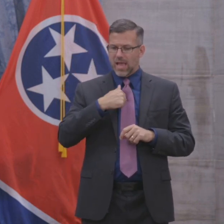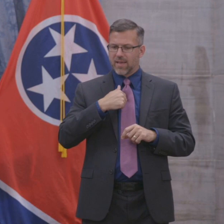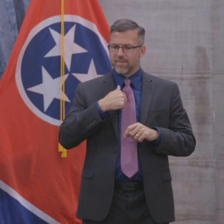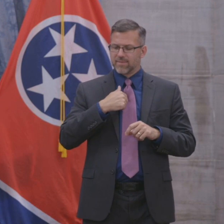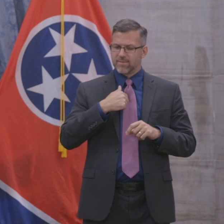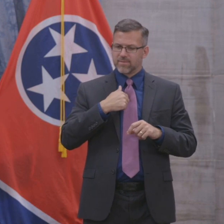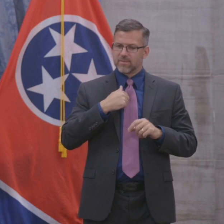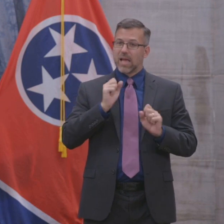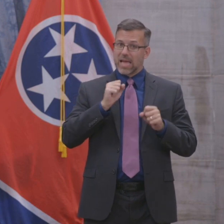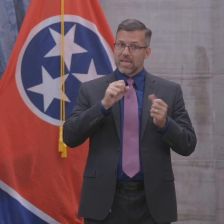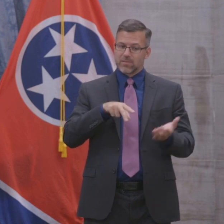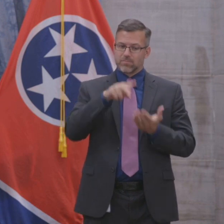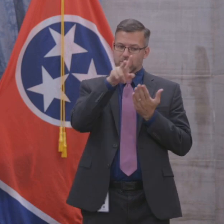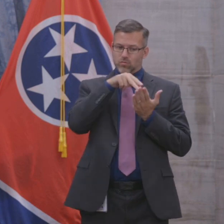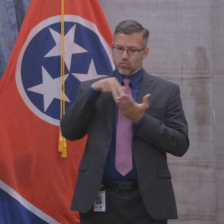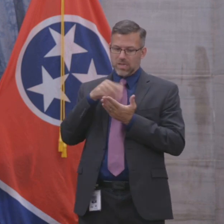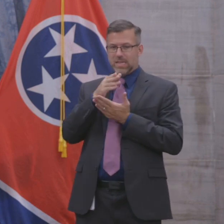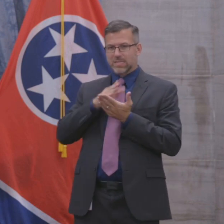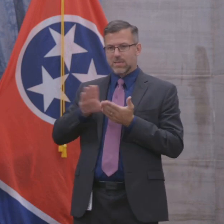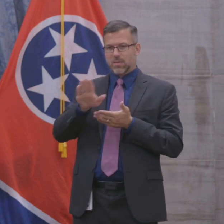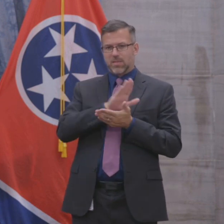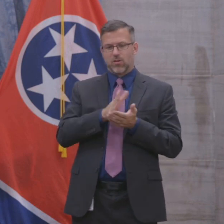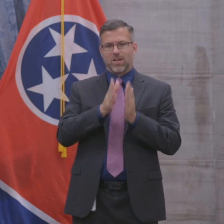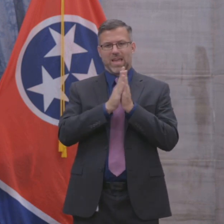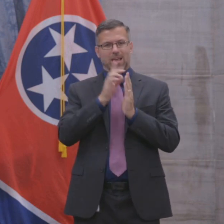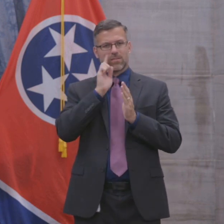board to understand what their recommendations are. But we're